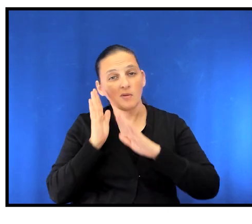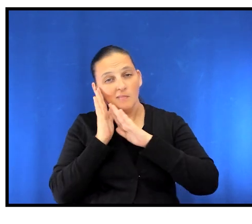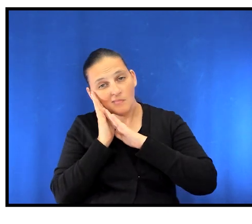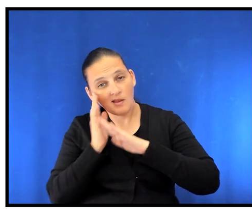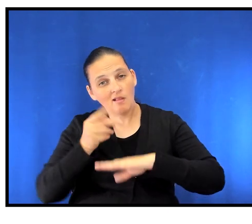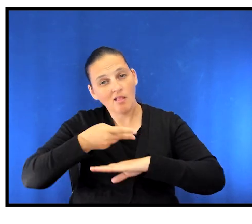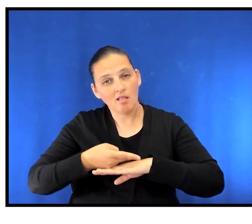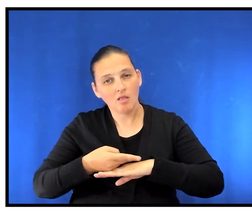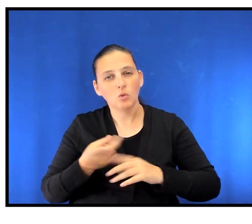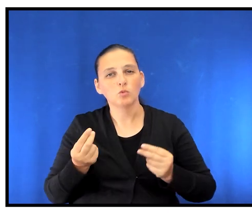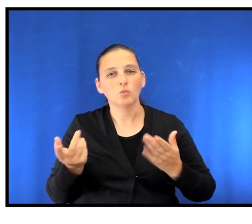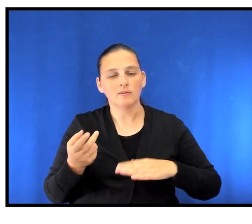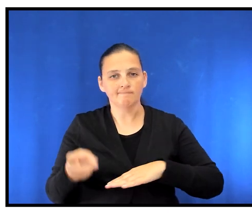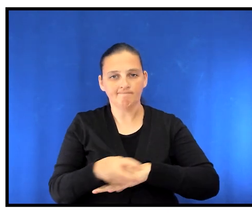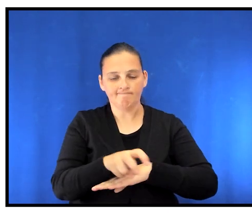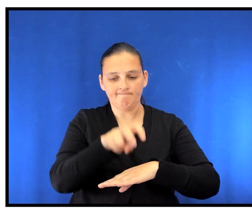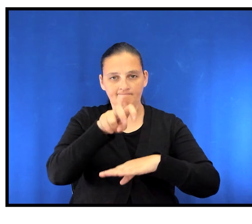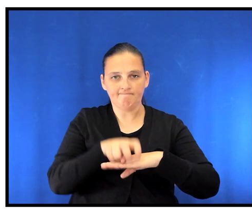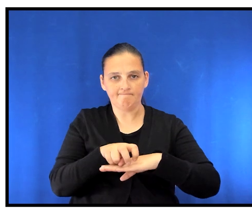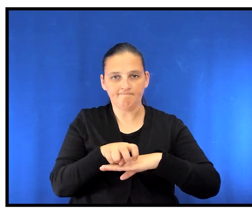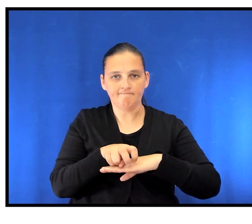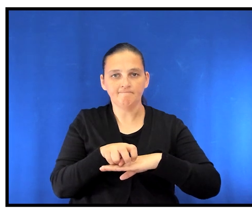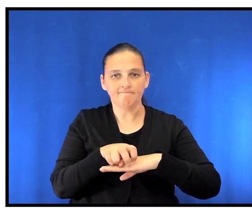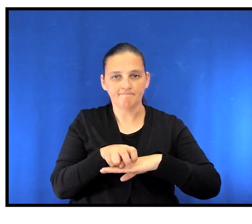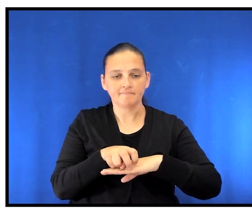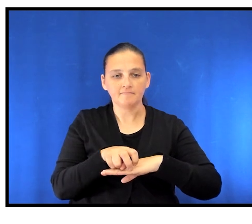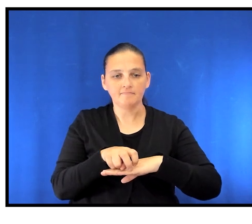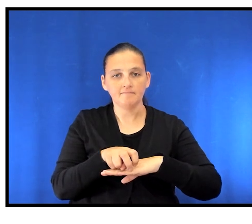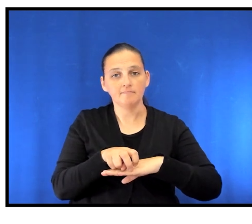about an arm's length from the head of the bed, lean sideways and gently